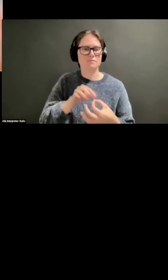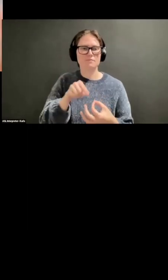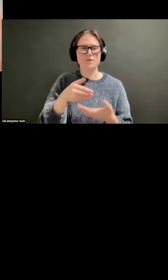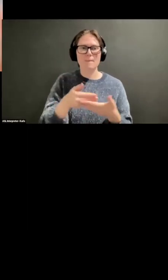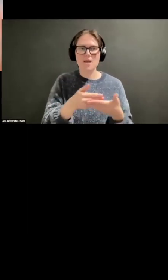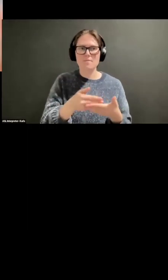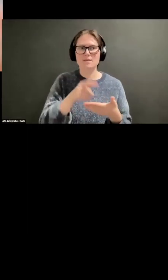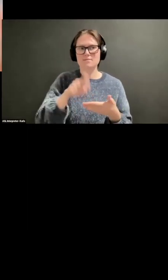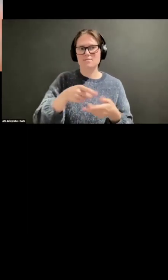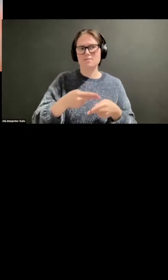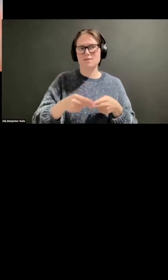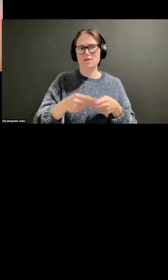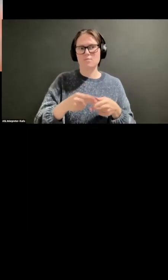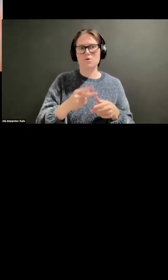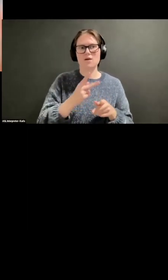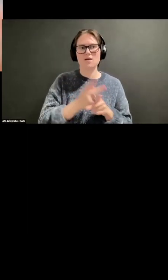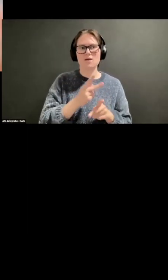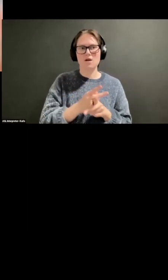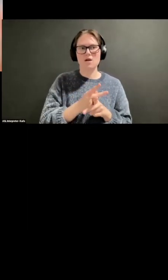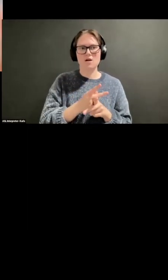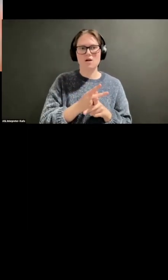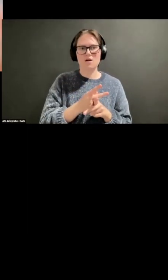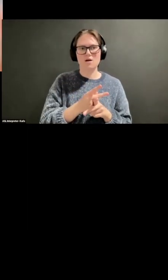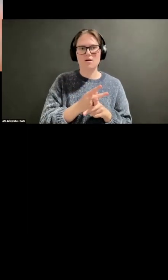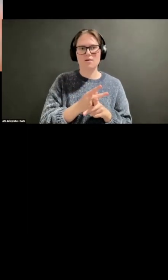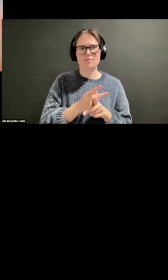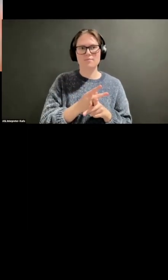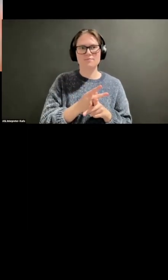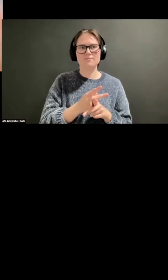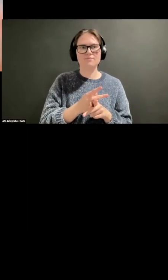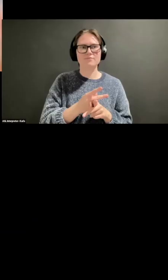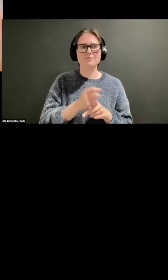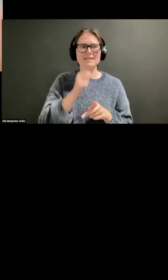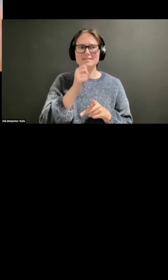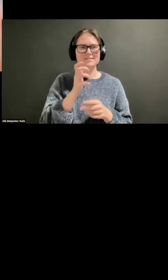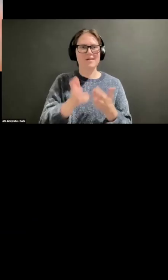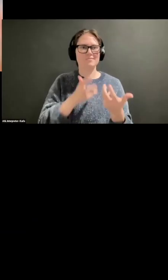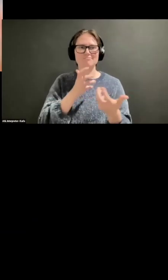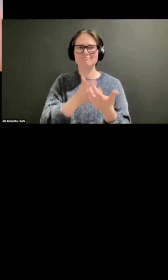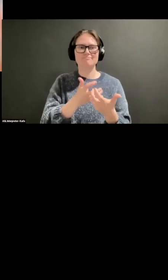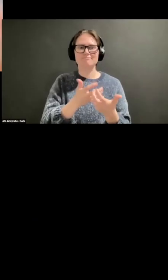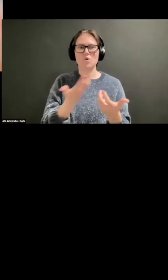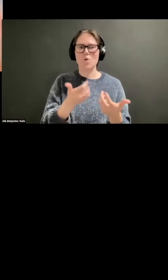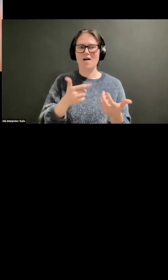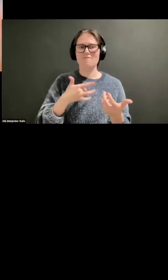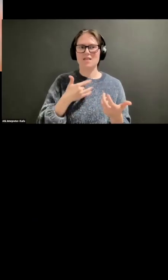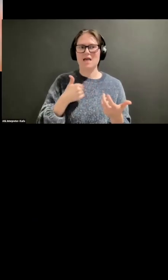care were not aligned with what I felt that I could do so I kept declining and saying no